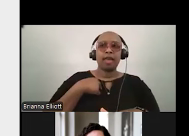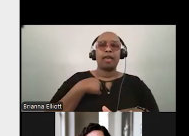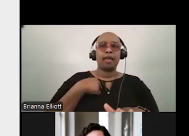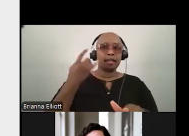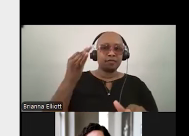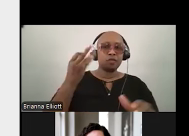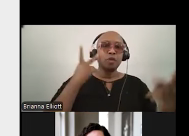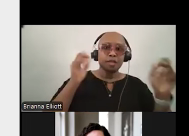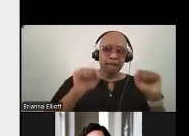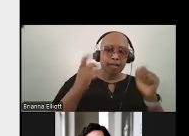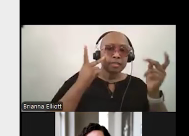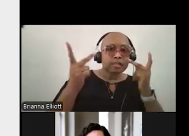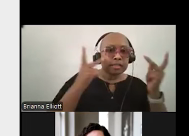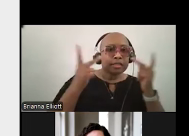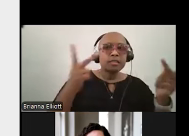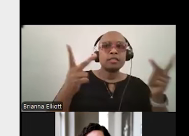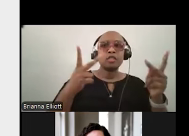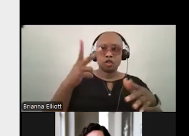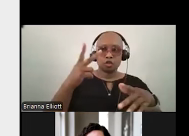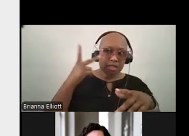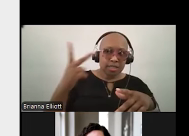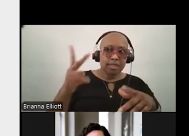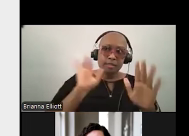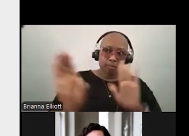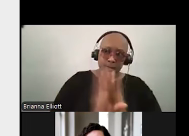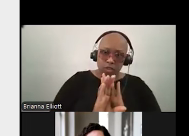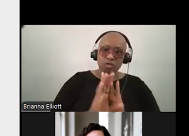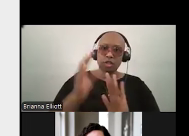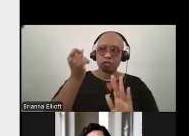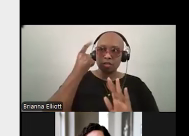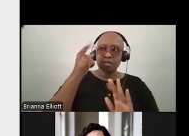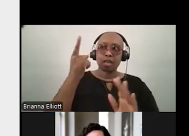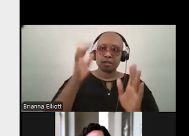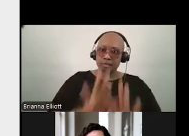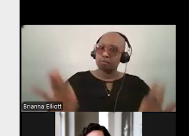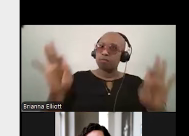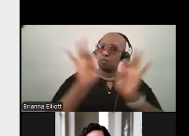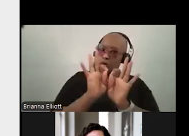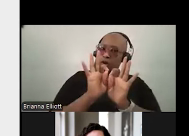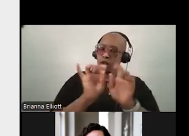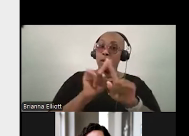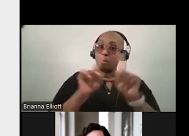document that you're reading. It's important." But if you have visual impairment or you're using